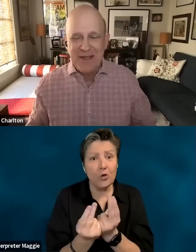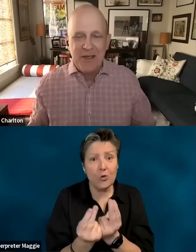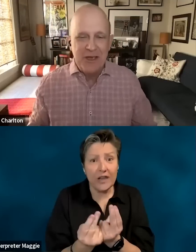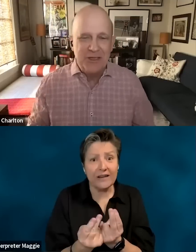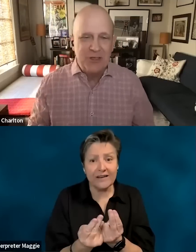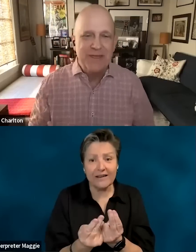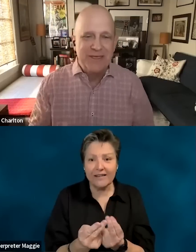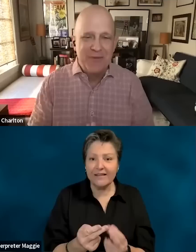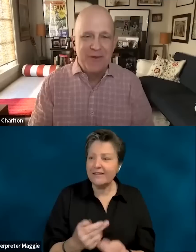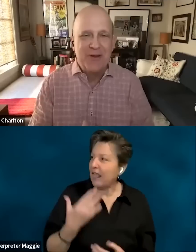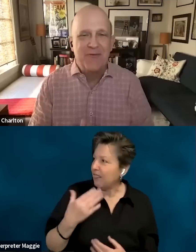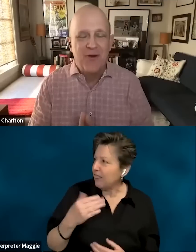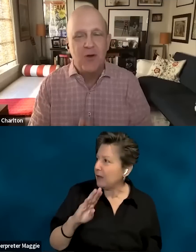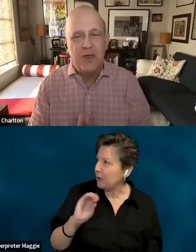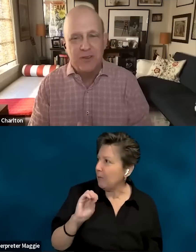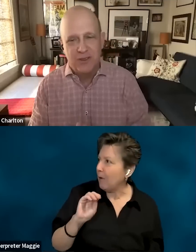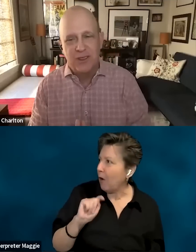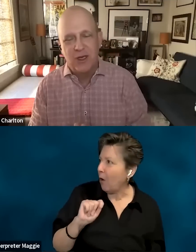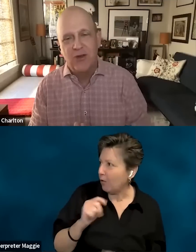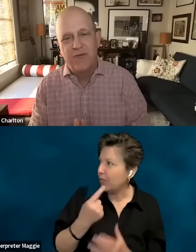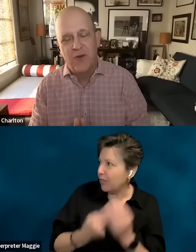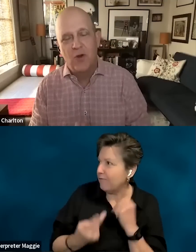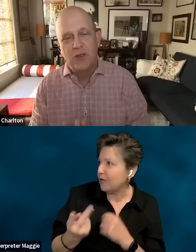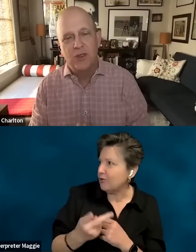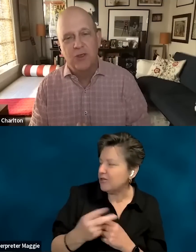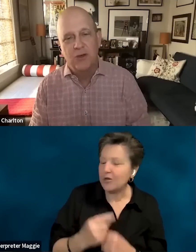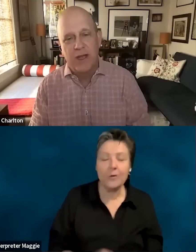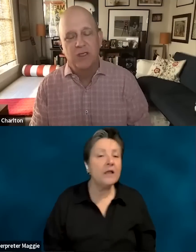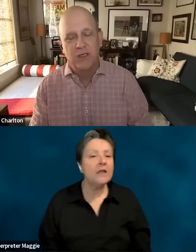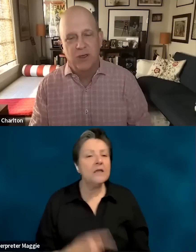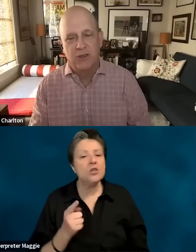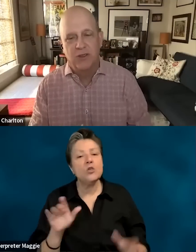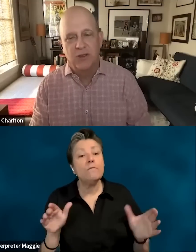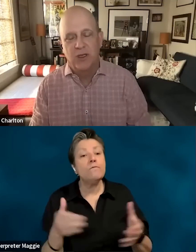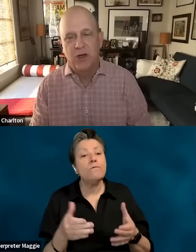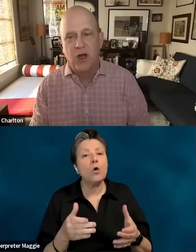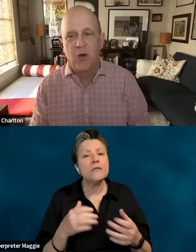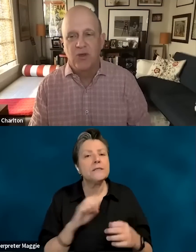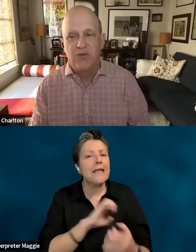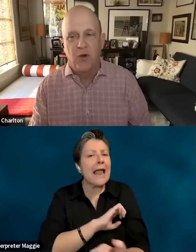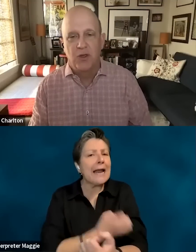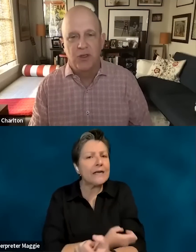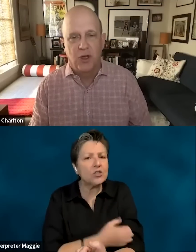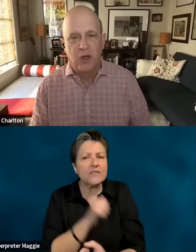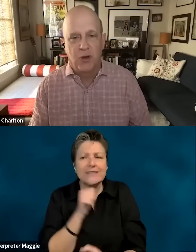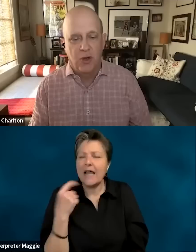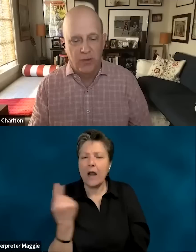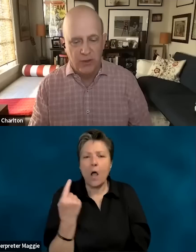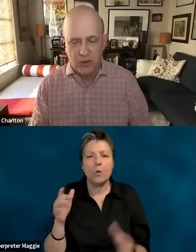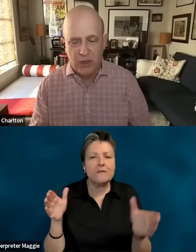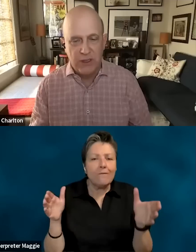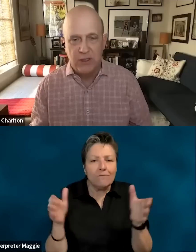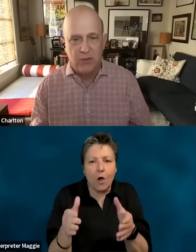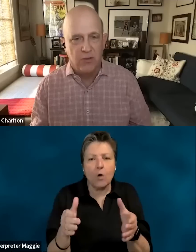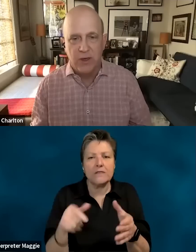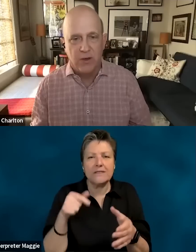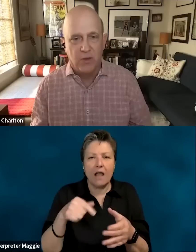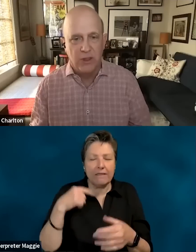Thank you both. - You spend something to focus, you focus your energies on so that you're not always focused on this crazy career,